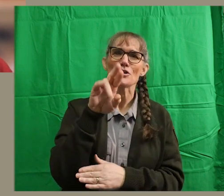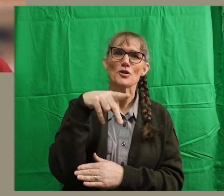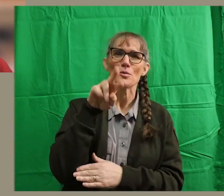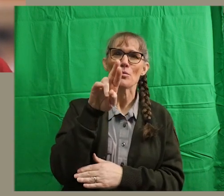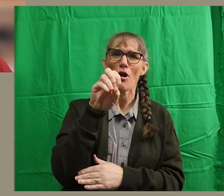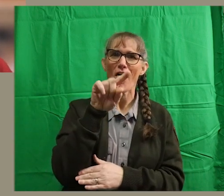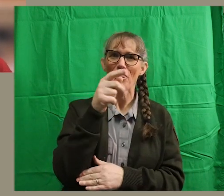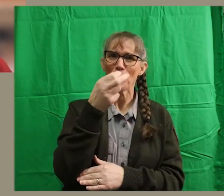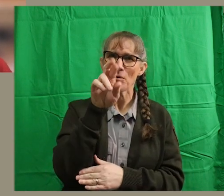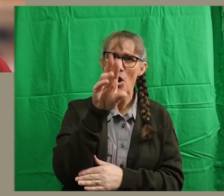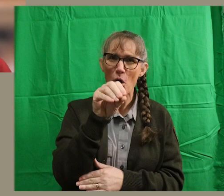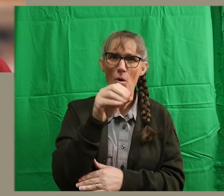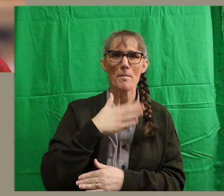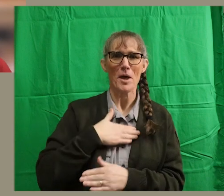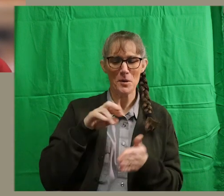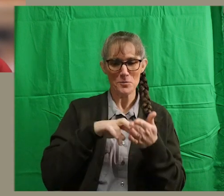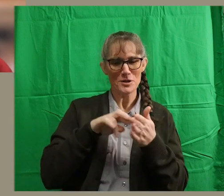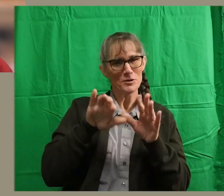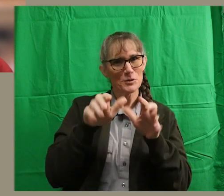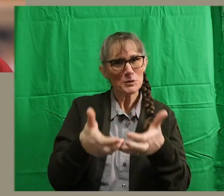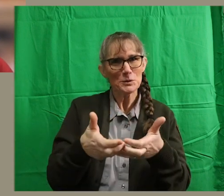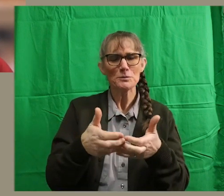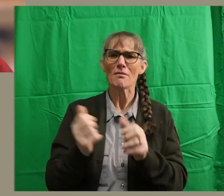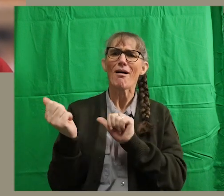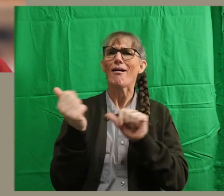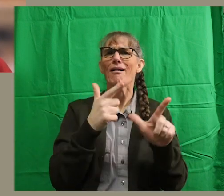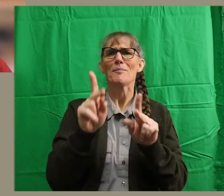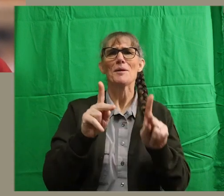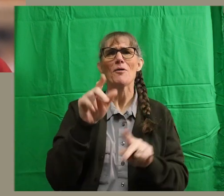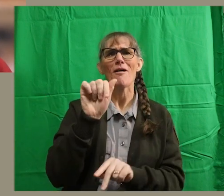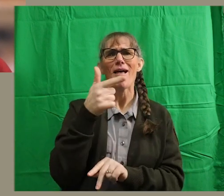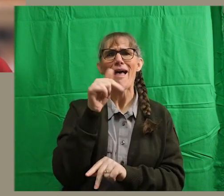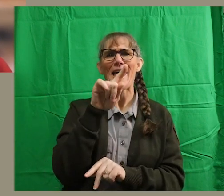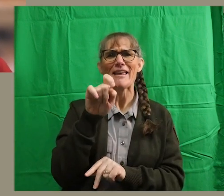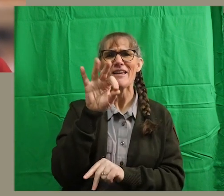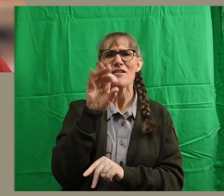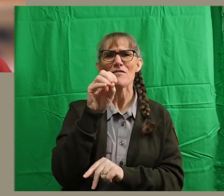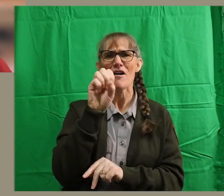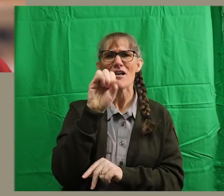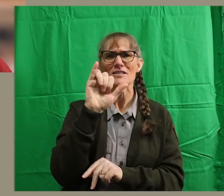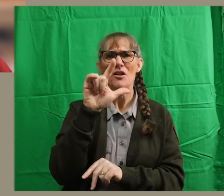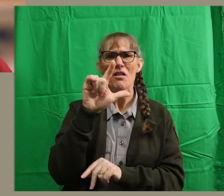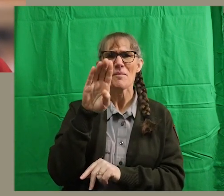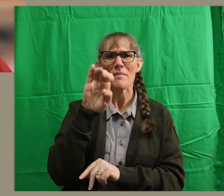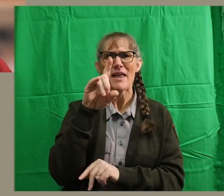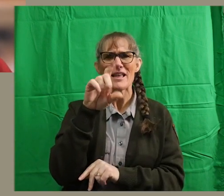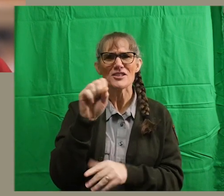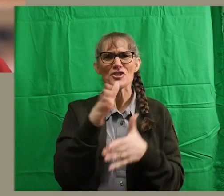Dr. Prothero and my research group and everybody at Agate Fossil Beds for letting me share this